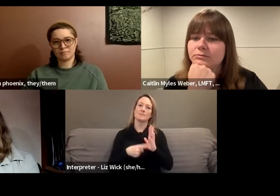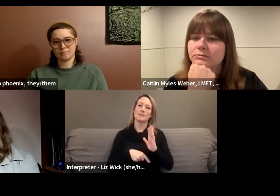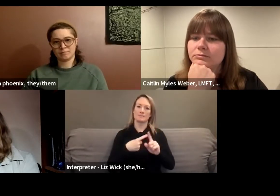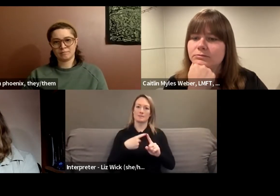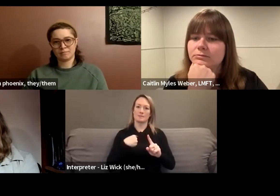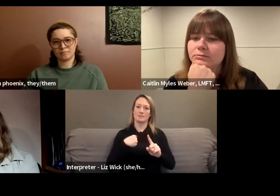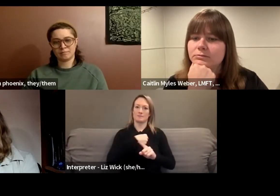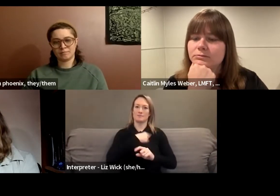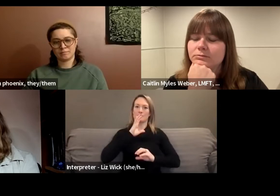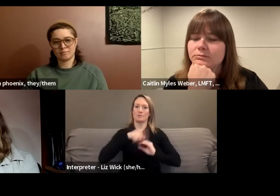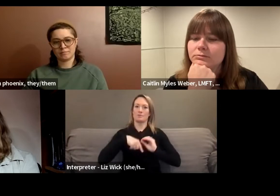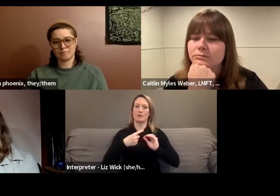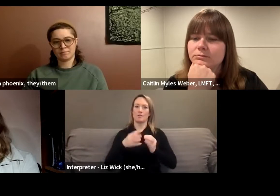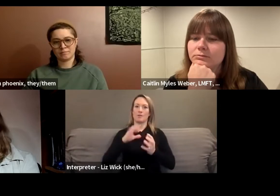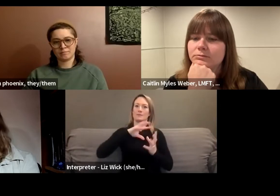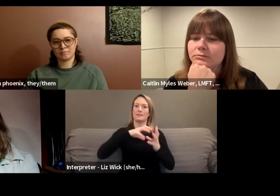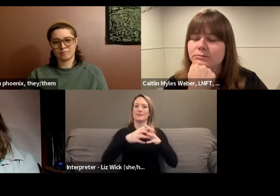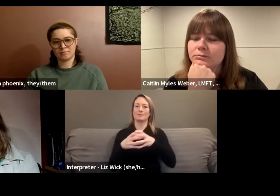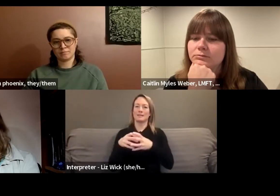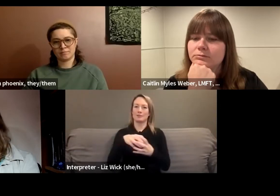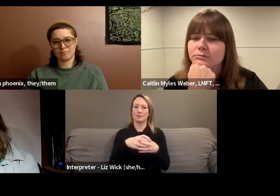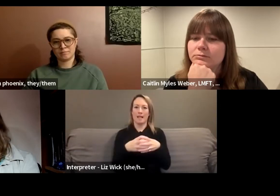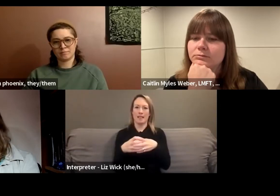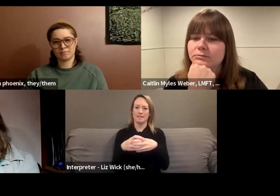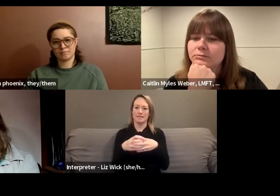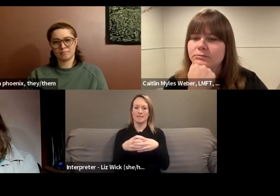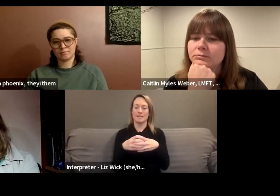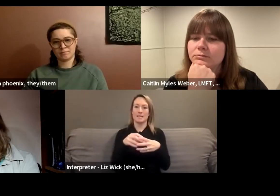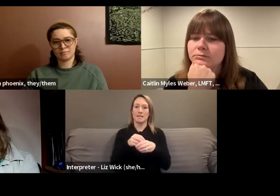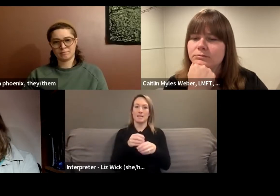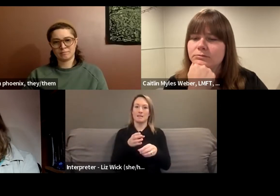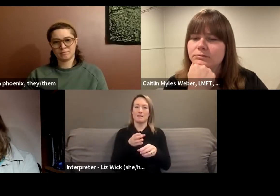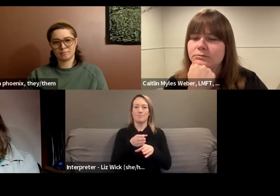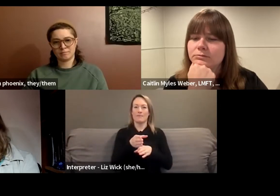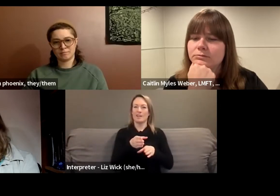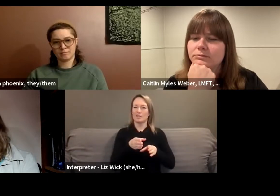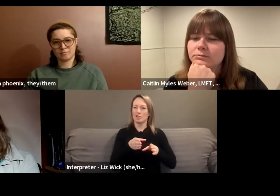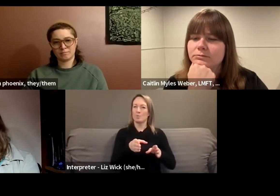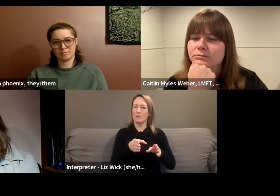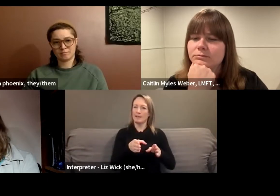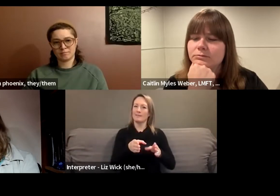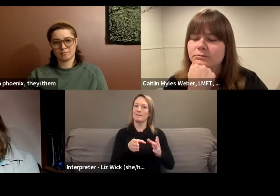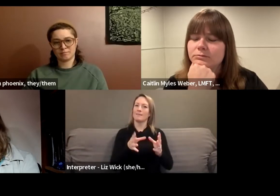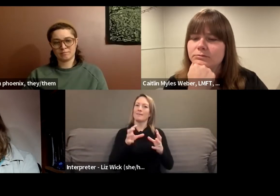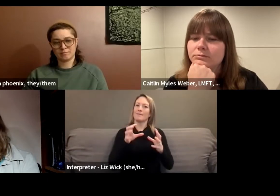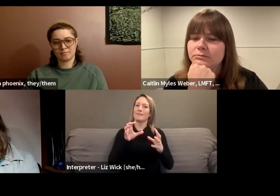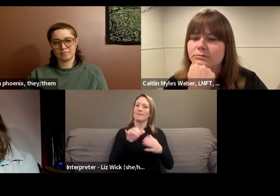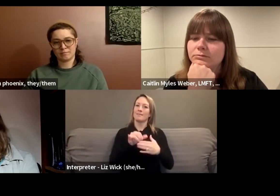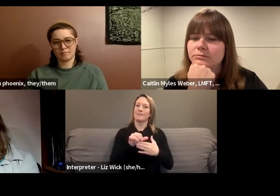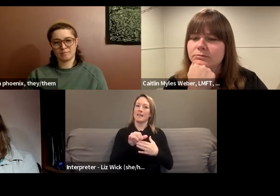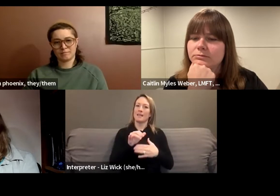in a professional way, it starts to feel so distanced from real life